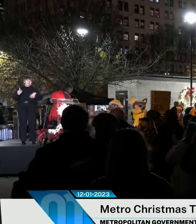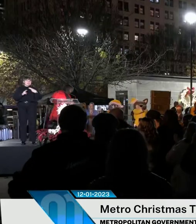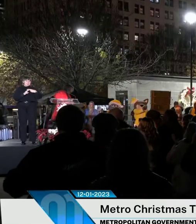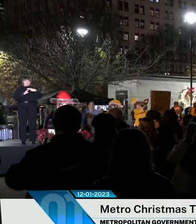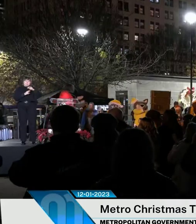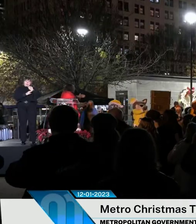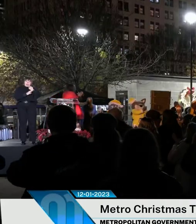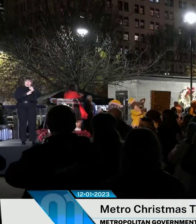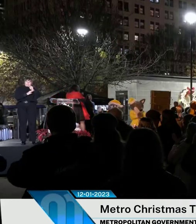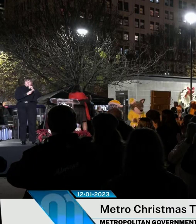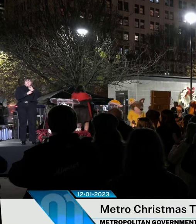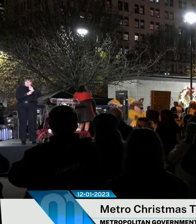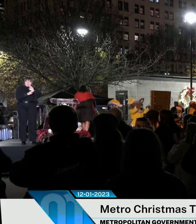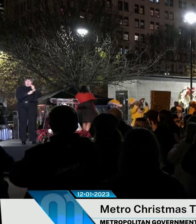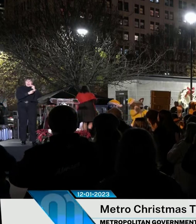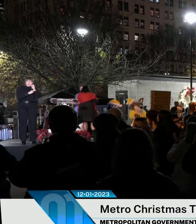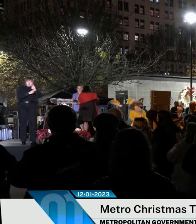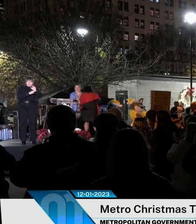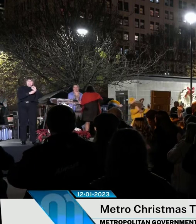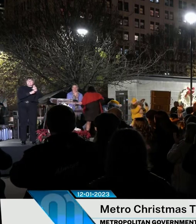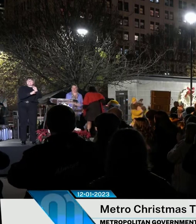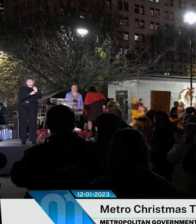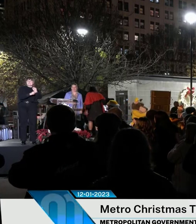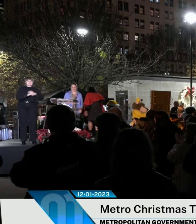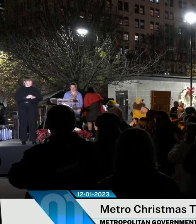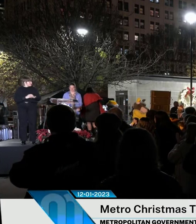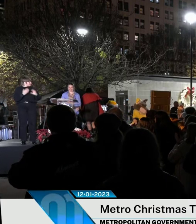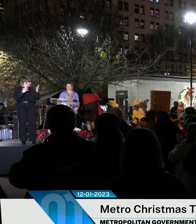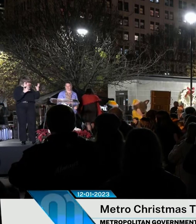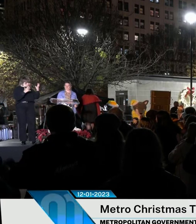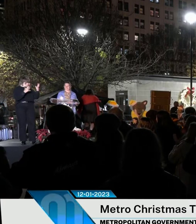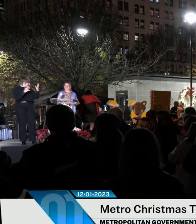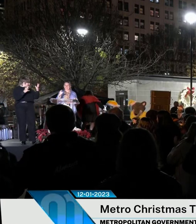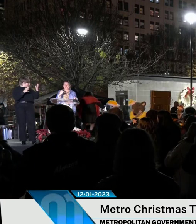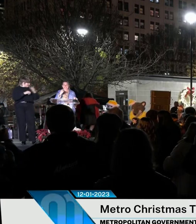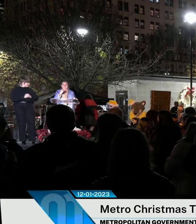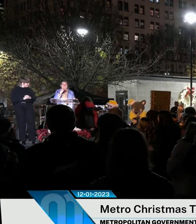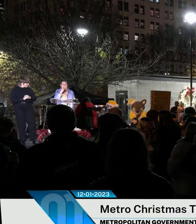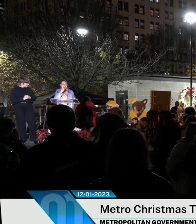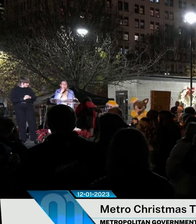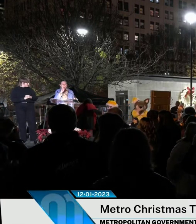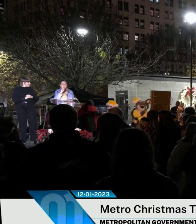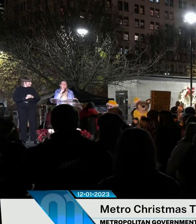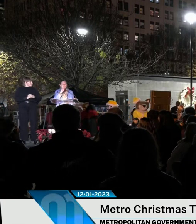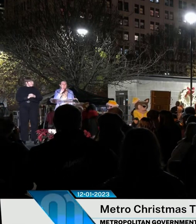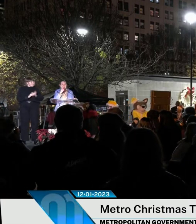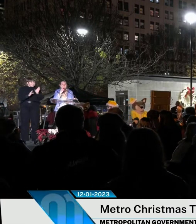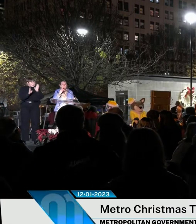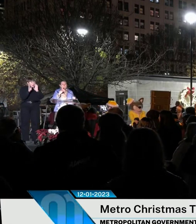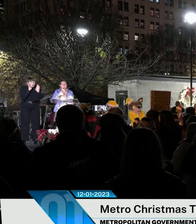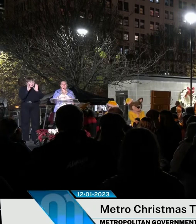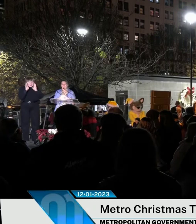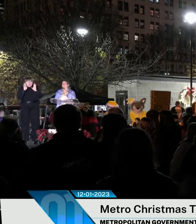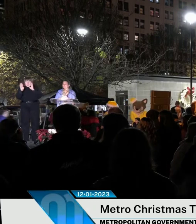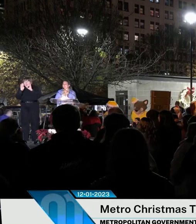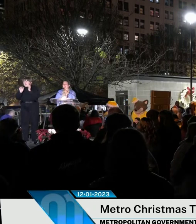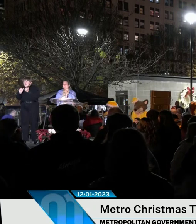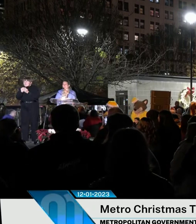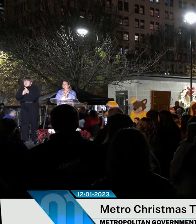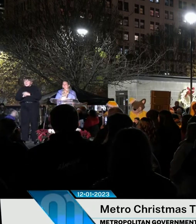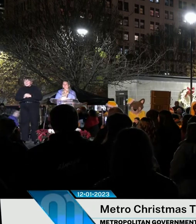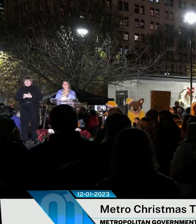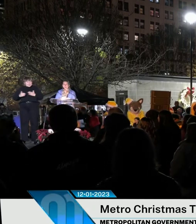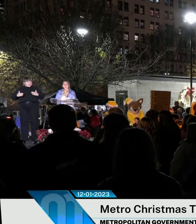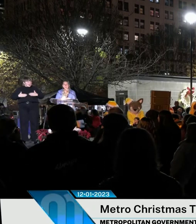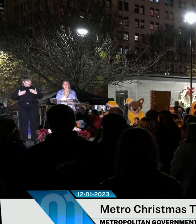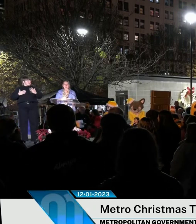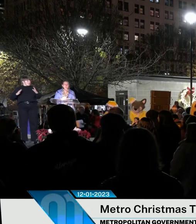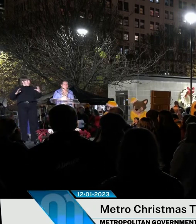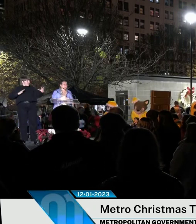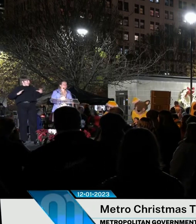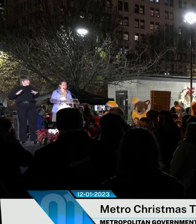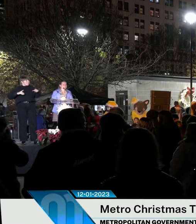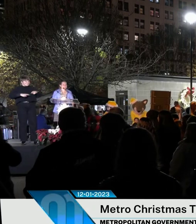TO THE STAGE, VICE MAYOR ANGIE